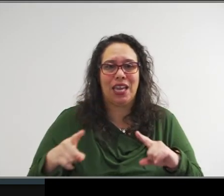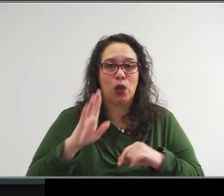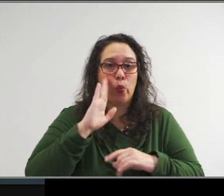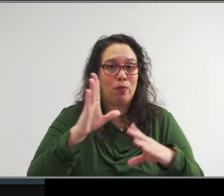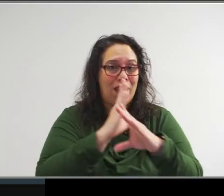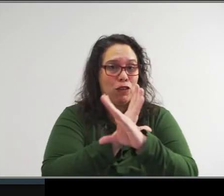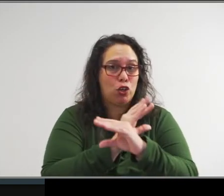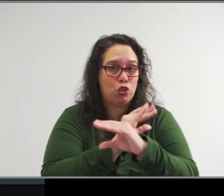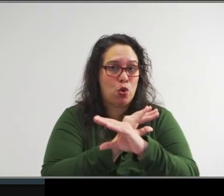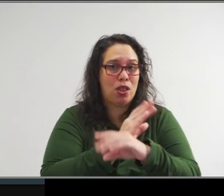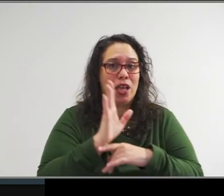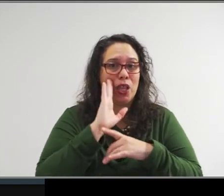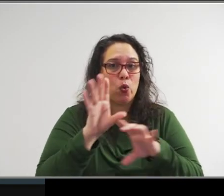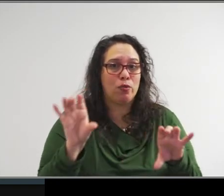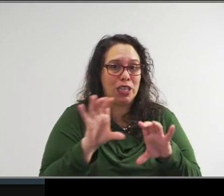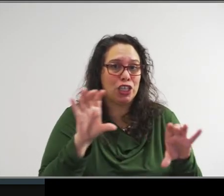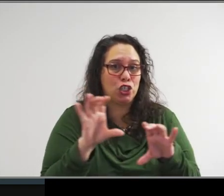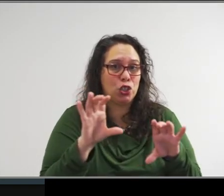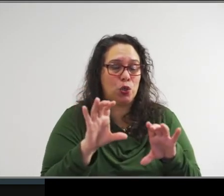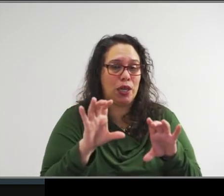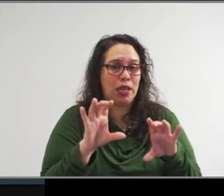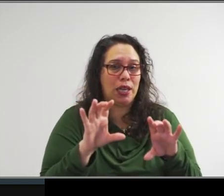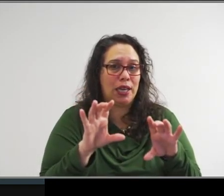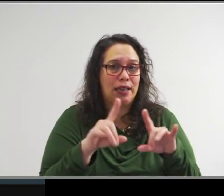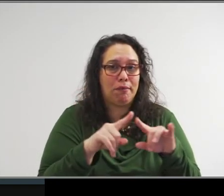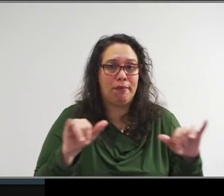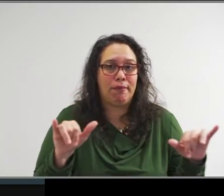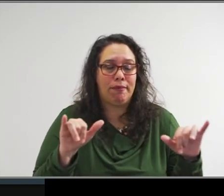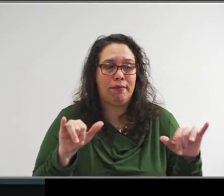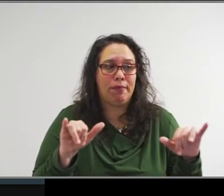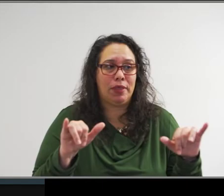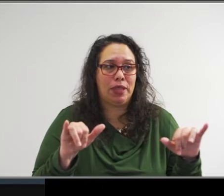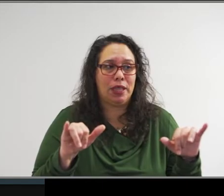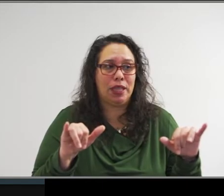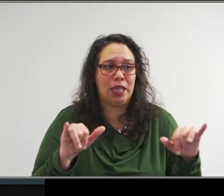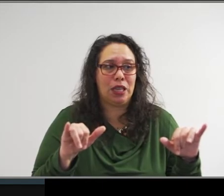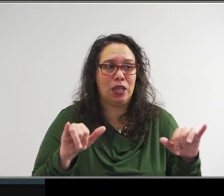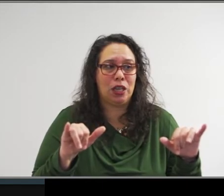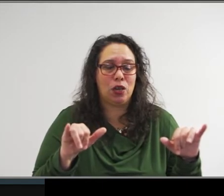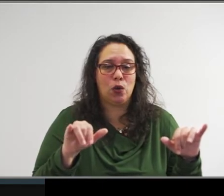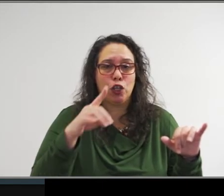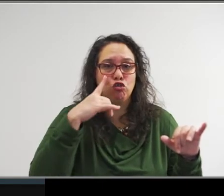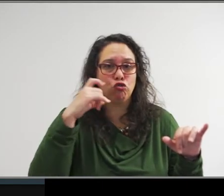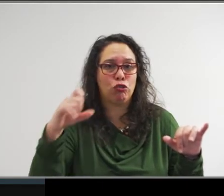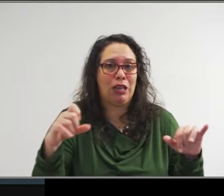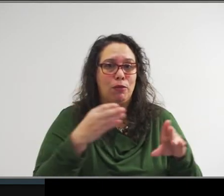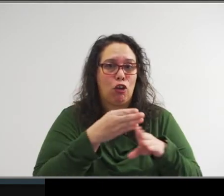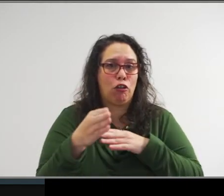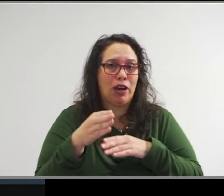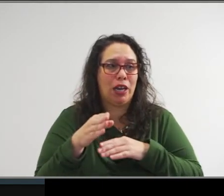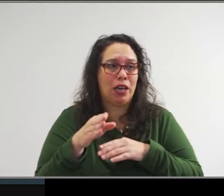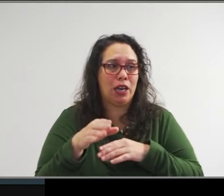And there'll be doing this in concert with dream creator studios. It will be well during creative studios